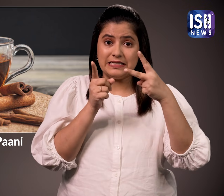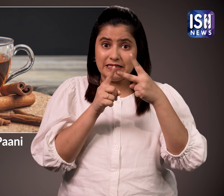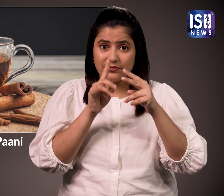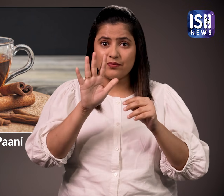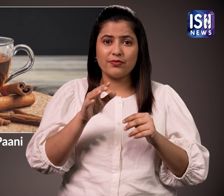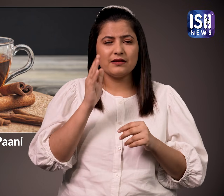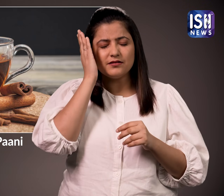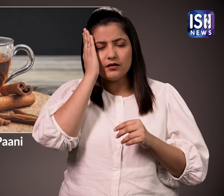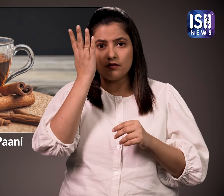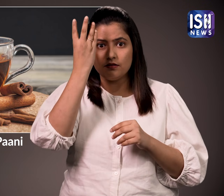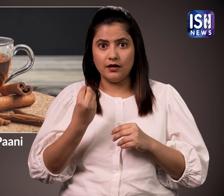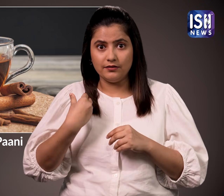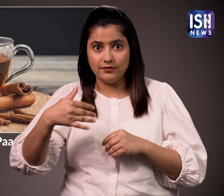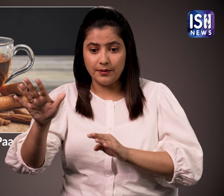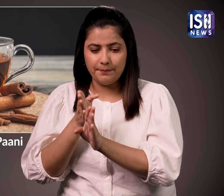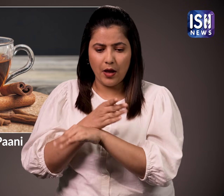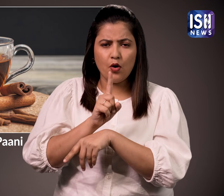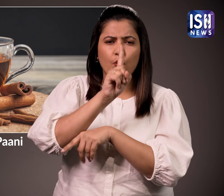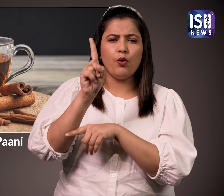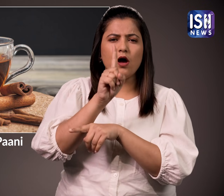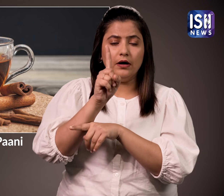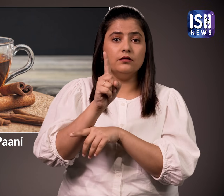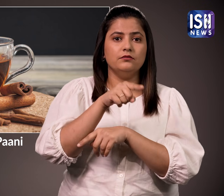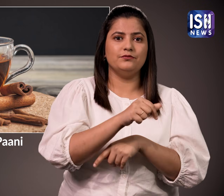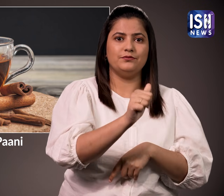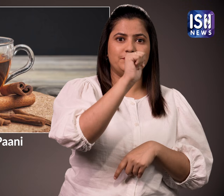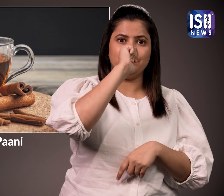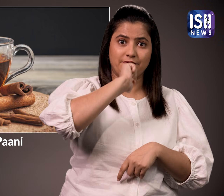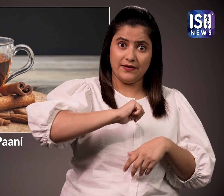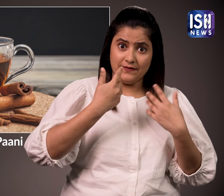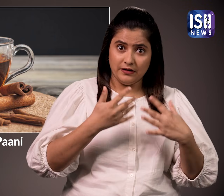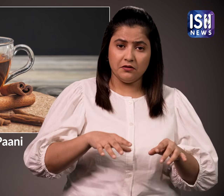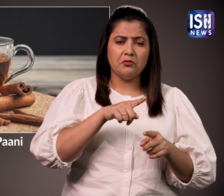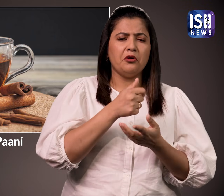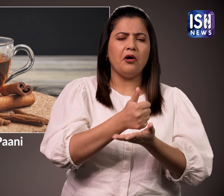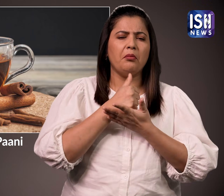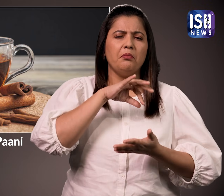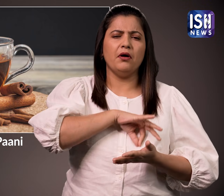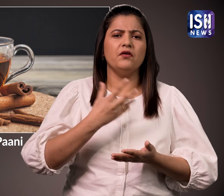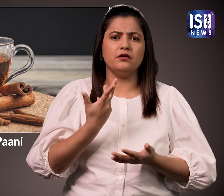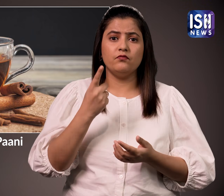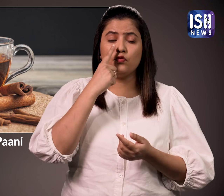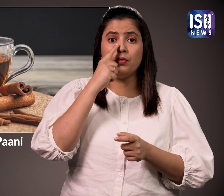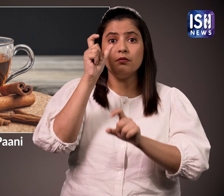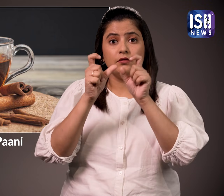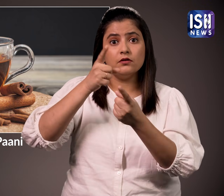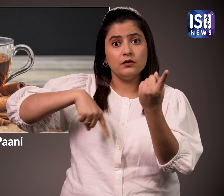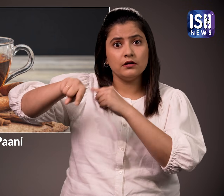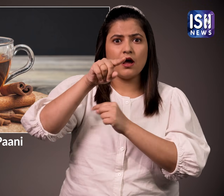Secondly, if women drink this 1 hour before sleeping in the night,